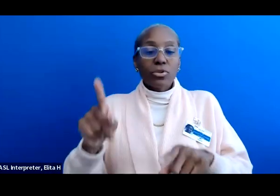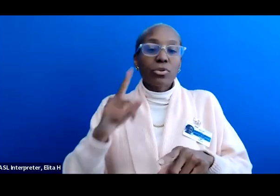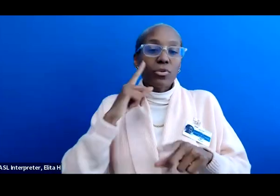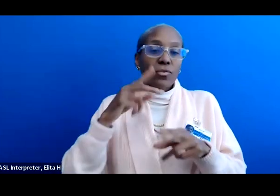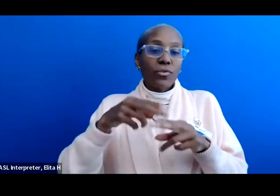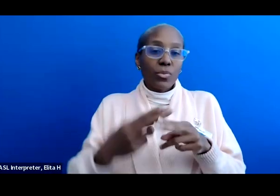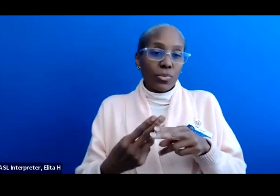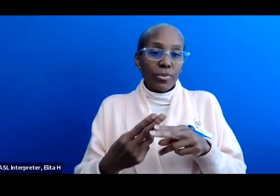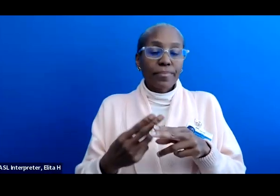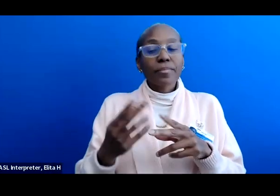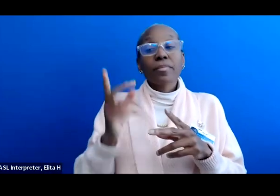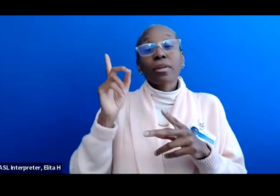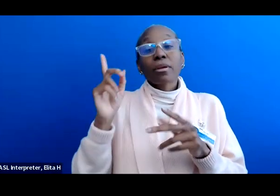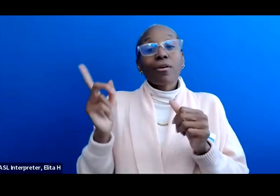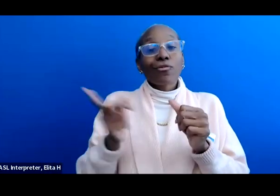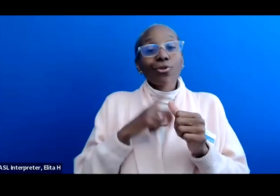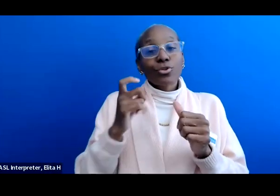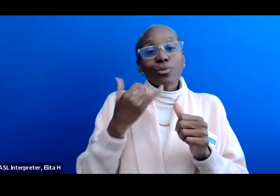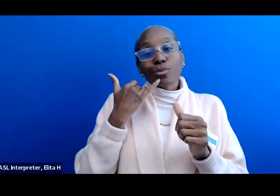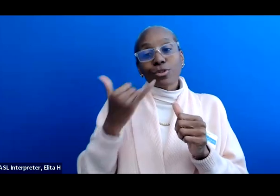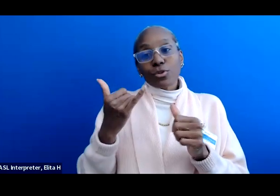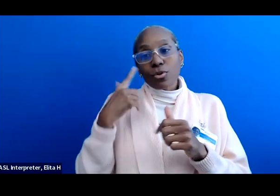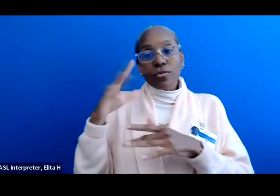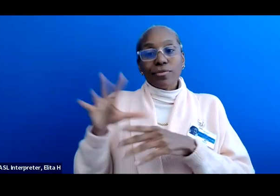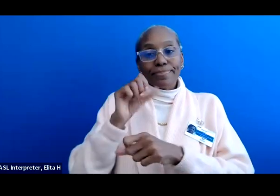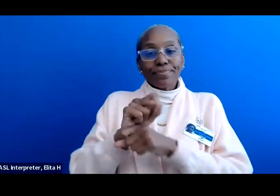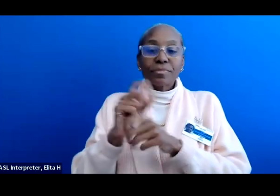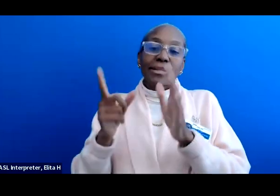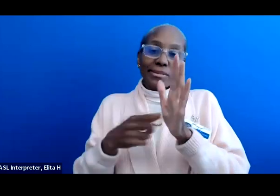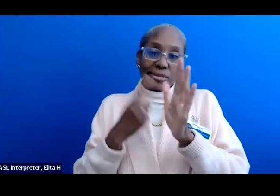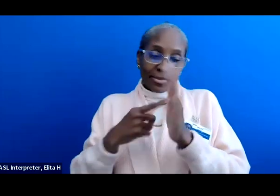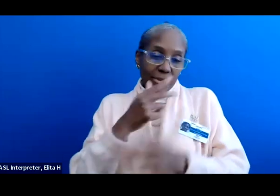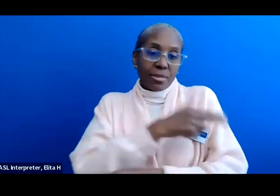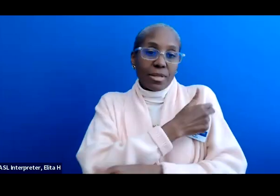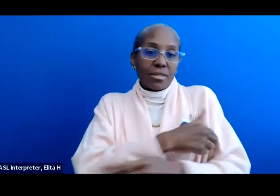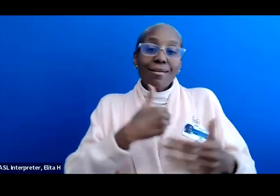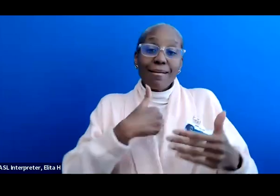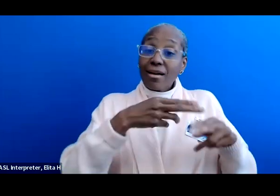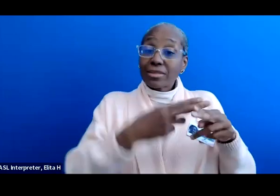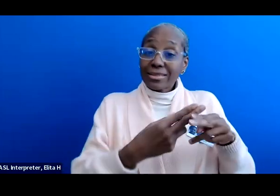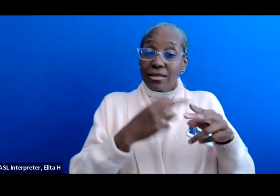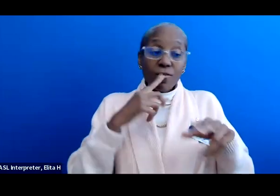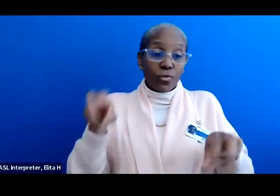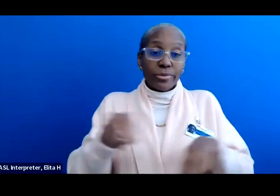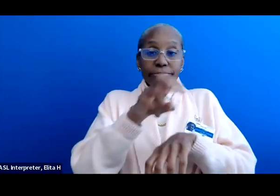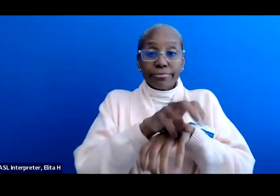You'll have to call and make arrangements. Sometimes hospitals will have a wheelchair scale, and if you call